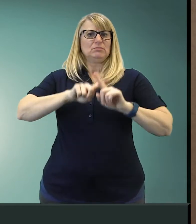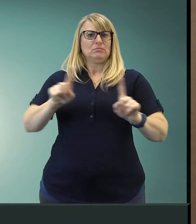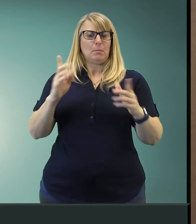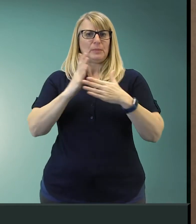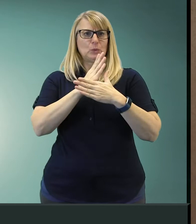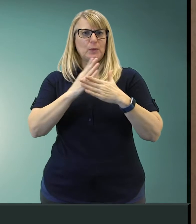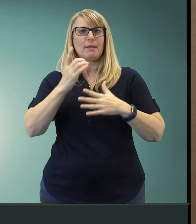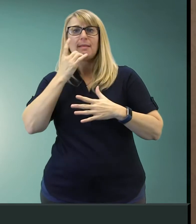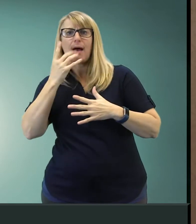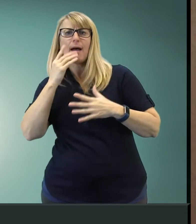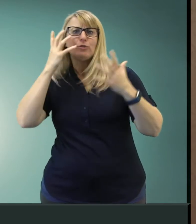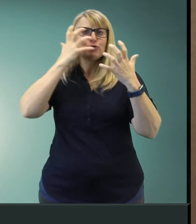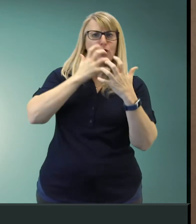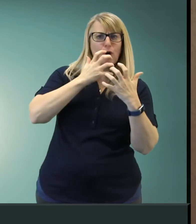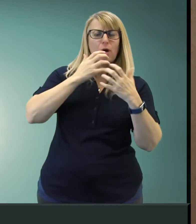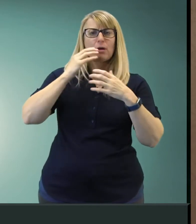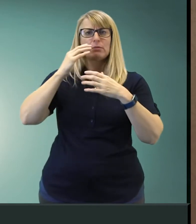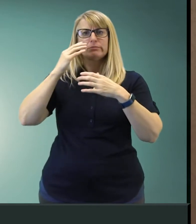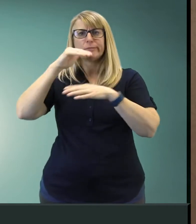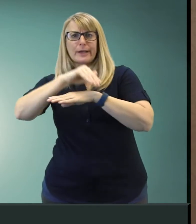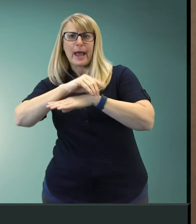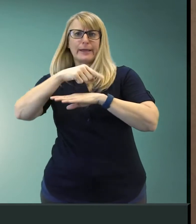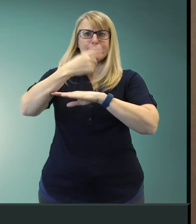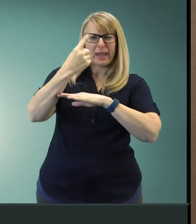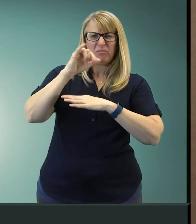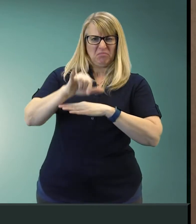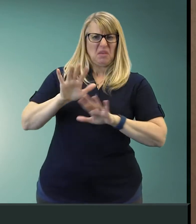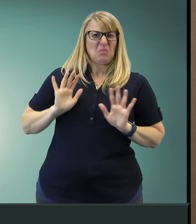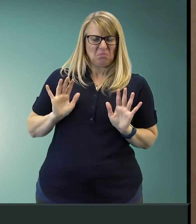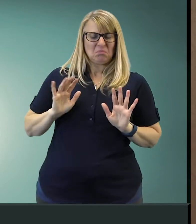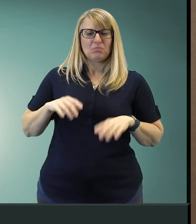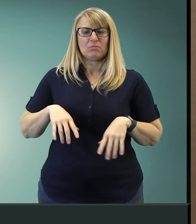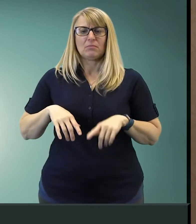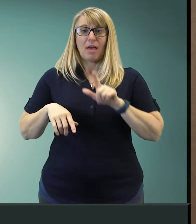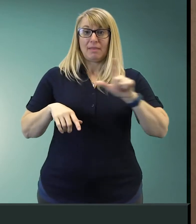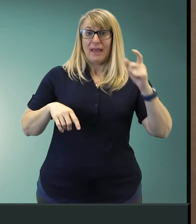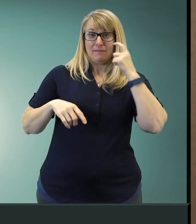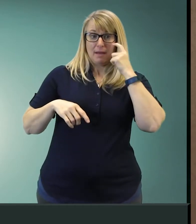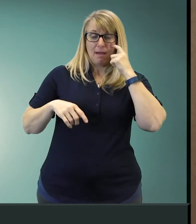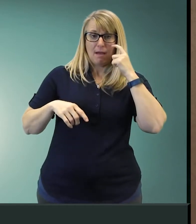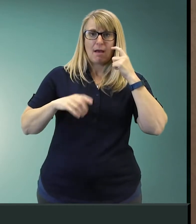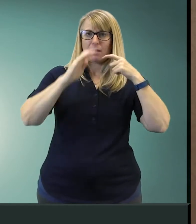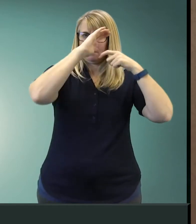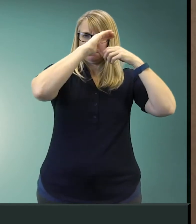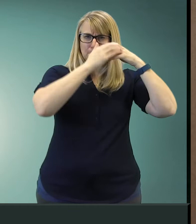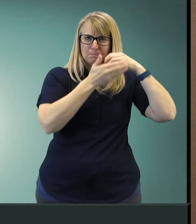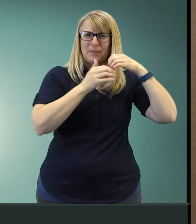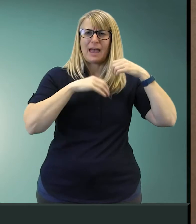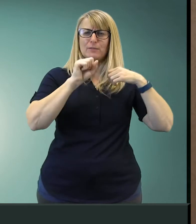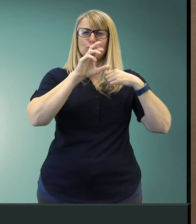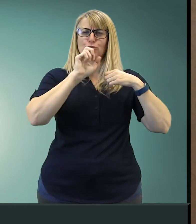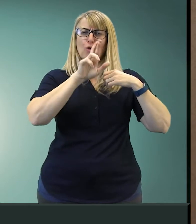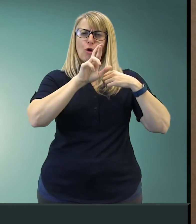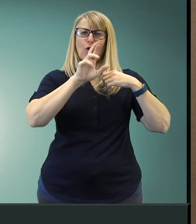between light and dark, night and day, things like that. That's about it. My left eye is covered in scar tissue,